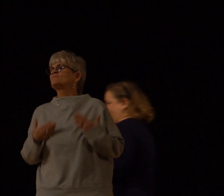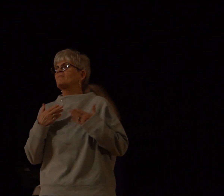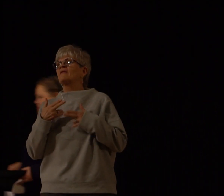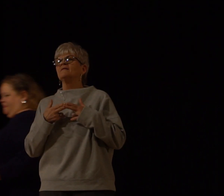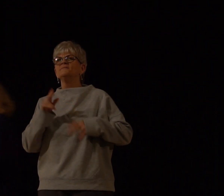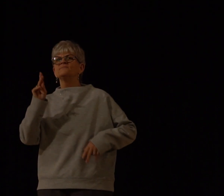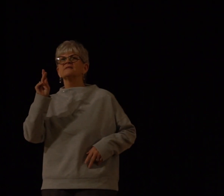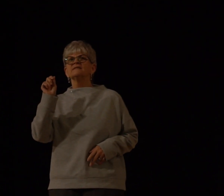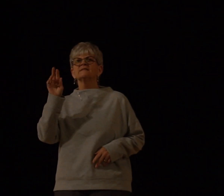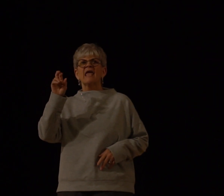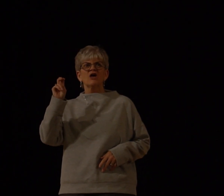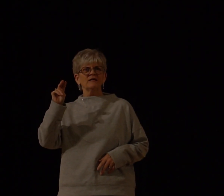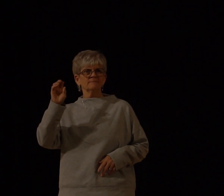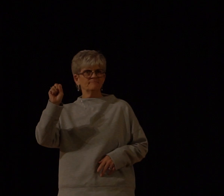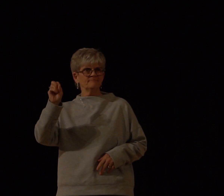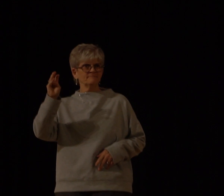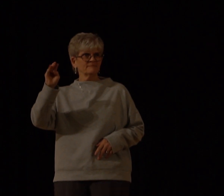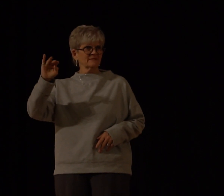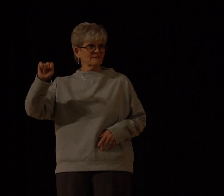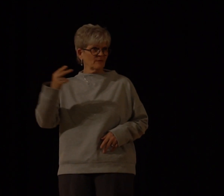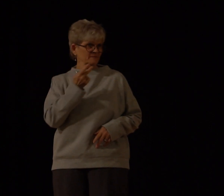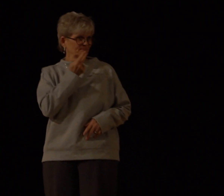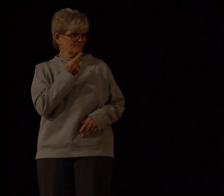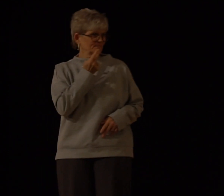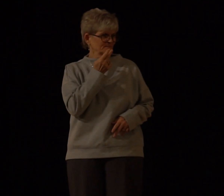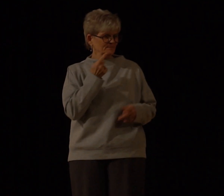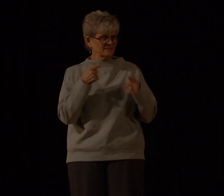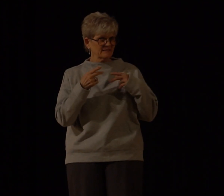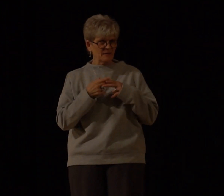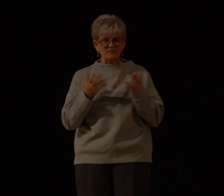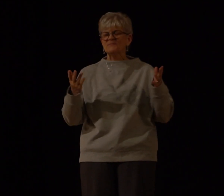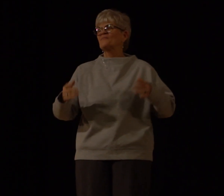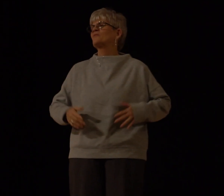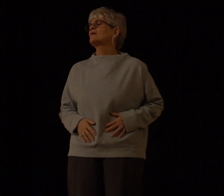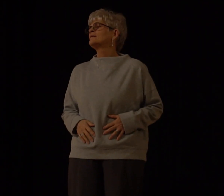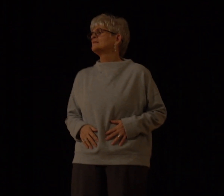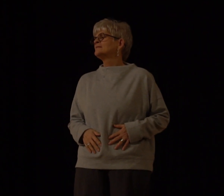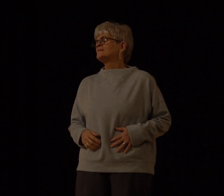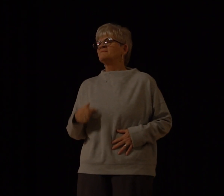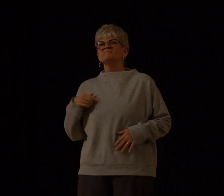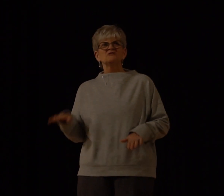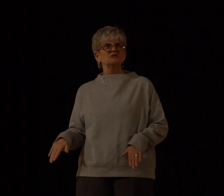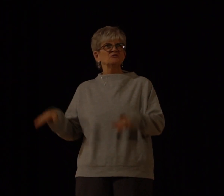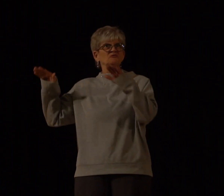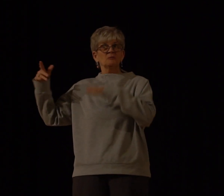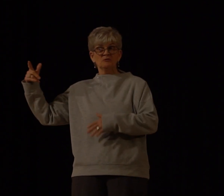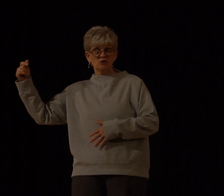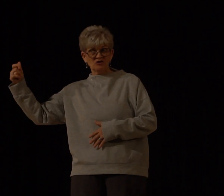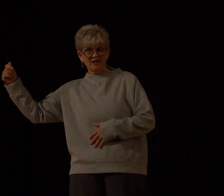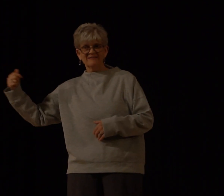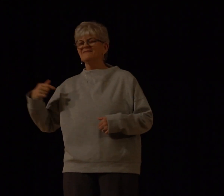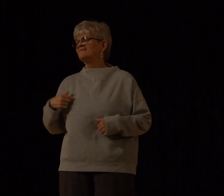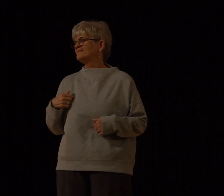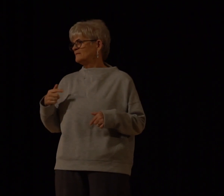Hello everyone, my name is Karen Smith. This is my sign name. I